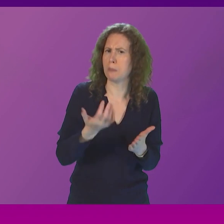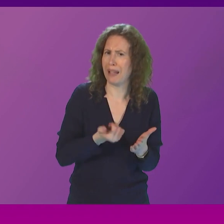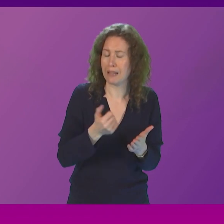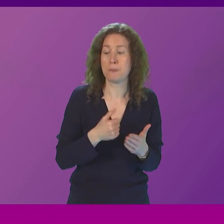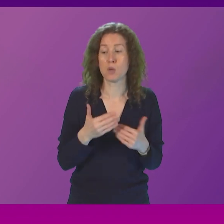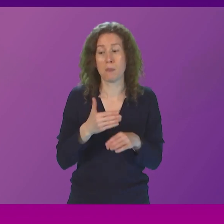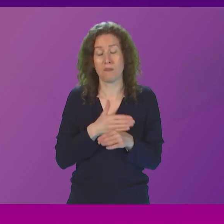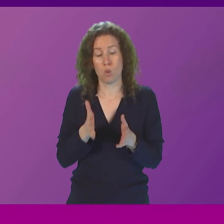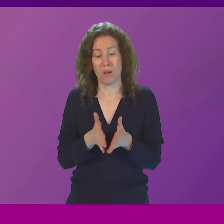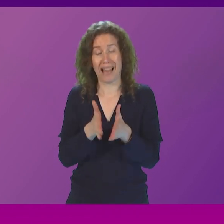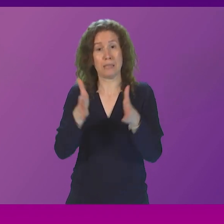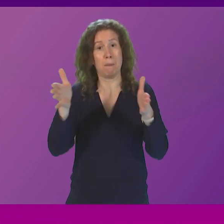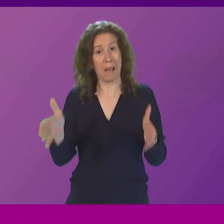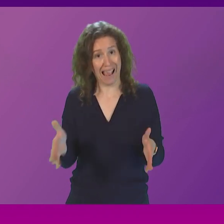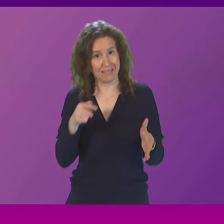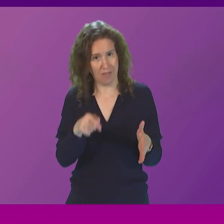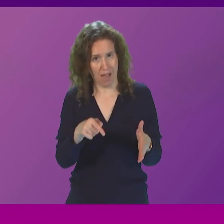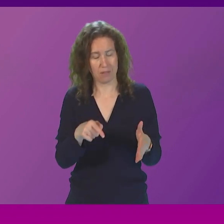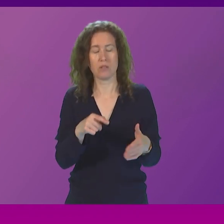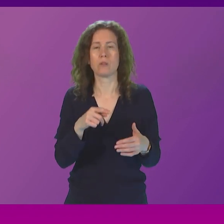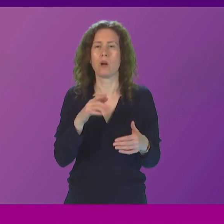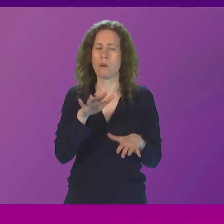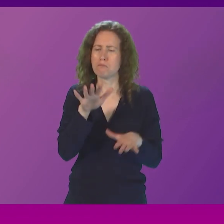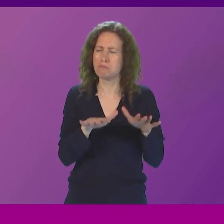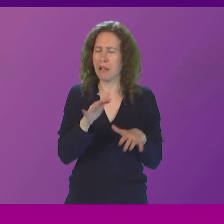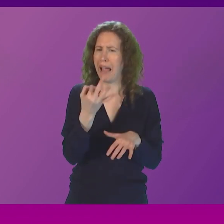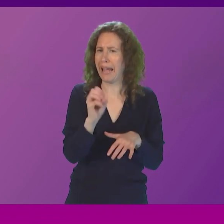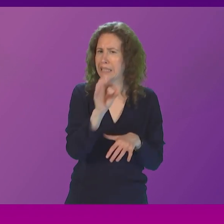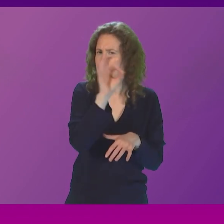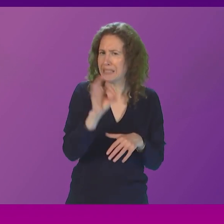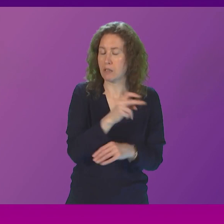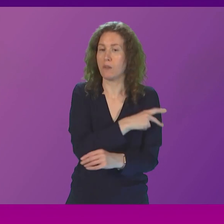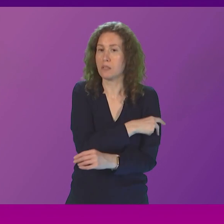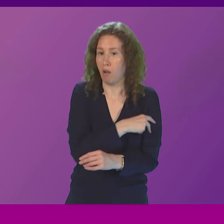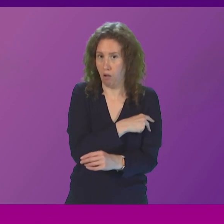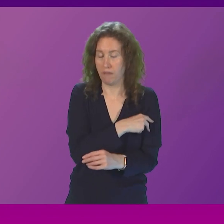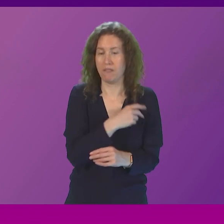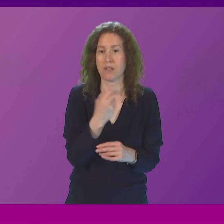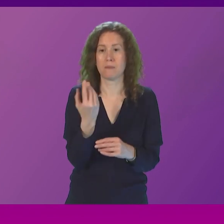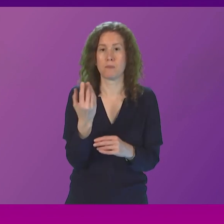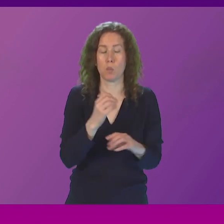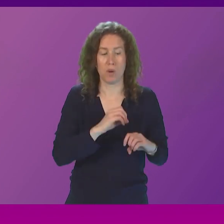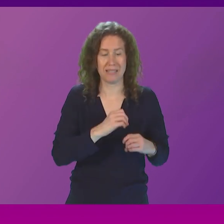Before early learning and childcare was expanded, approximately 80 per cent of staff who delivered